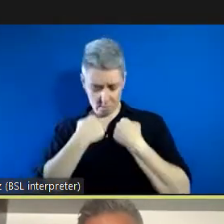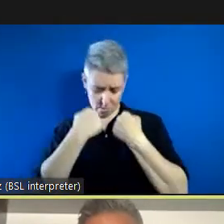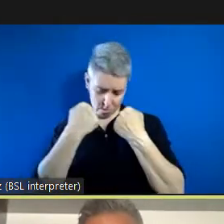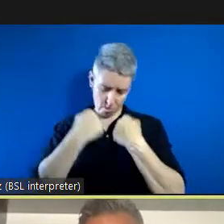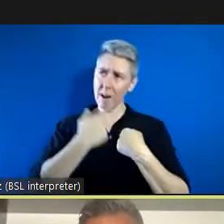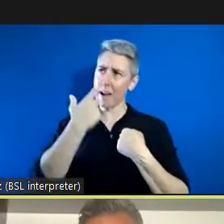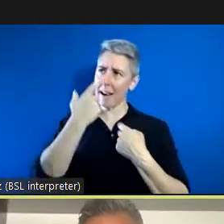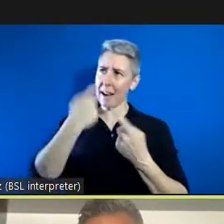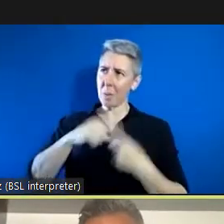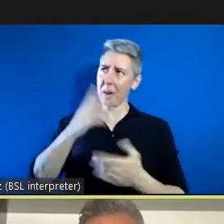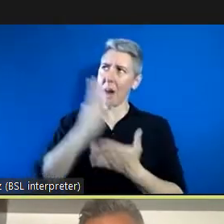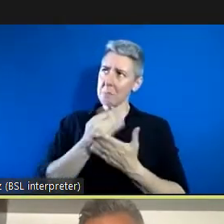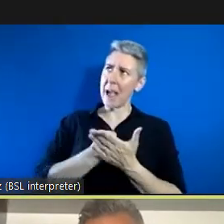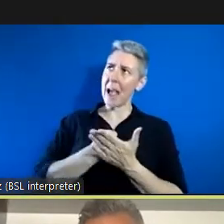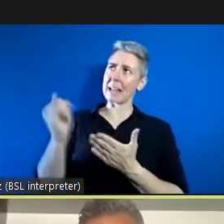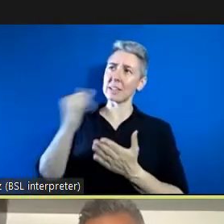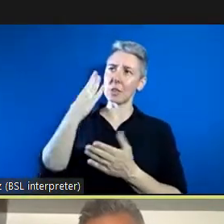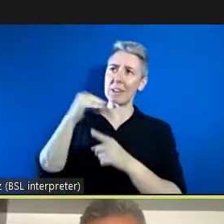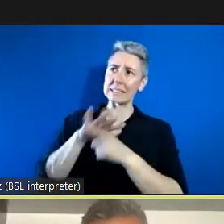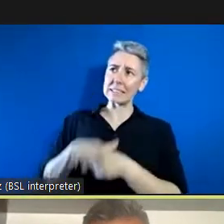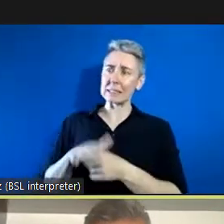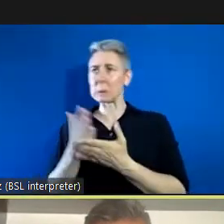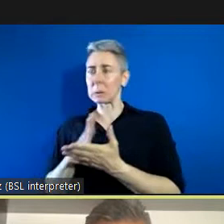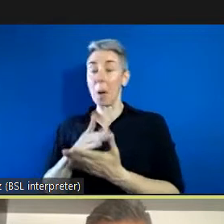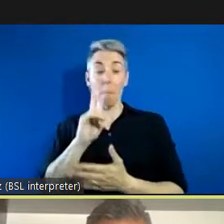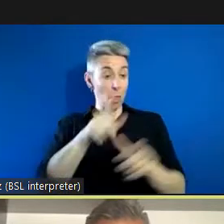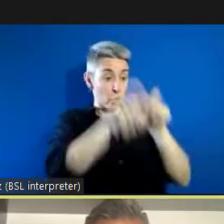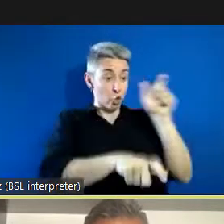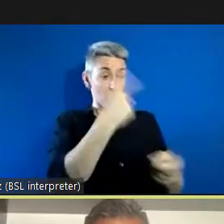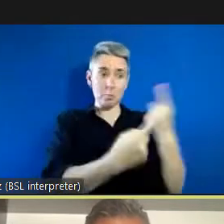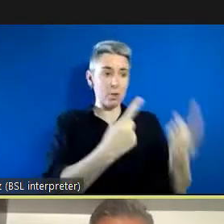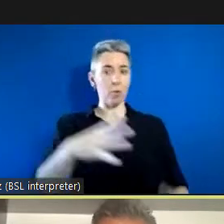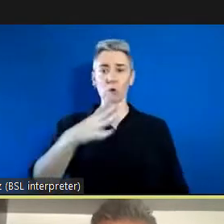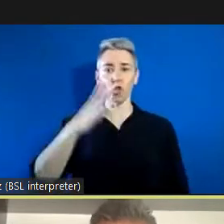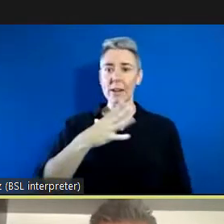but I promise you the student body will do it more as well. So it doesn't have to be